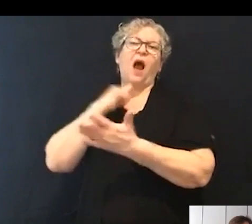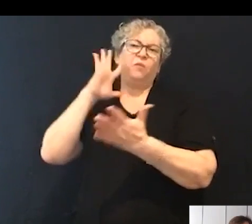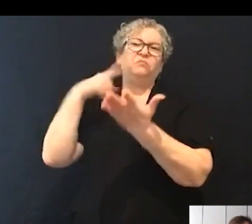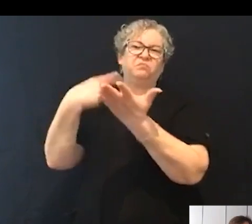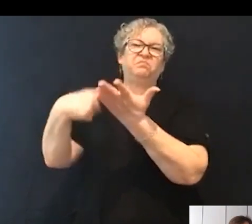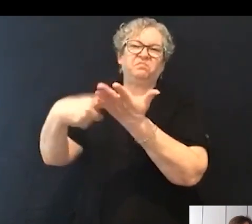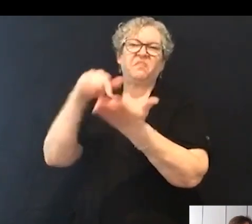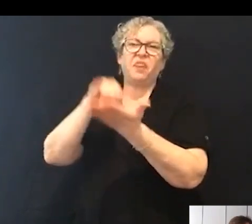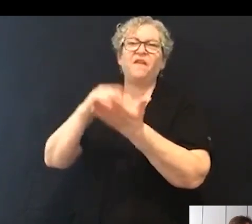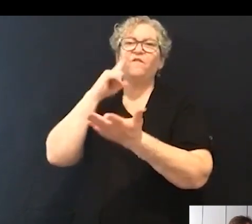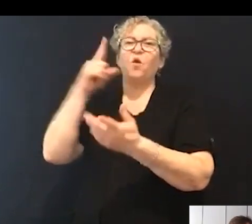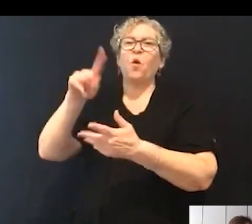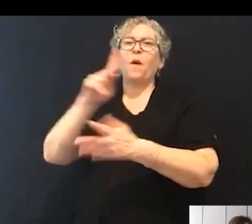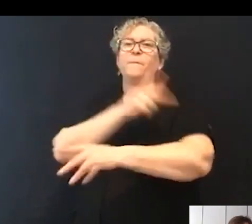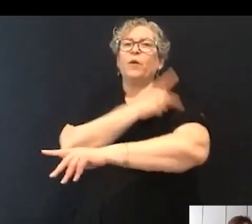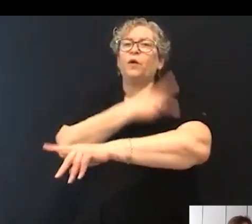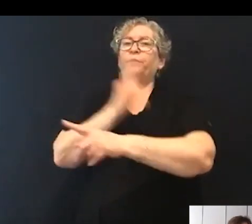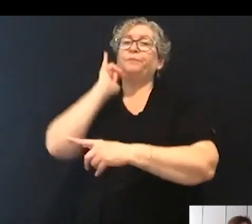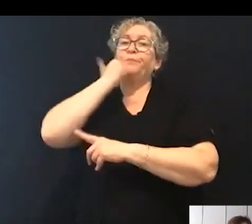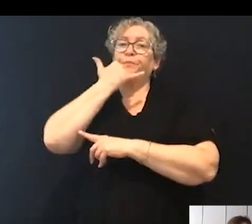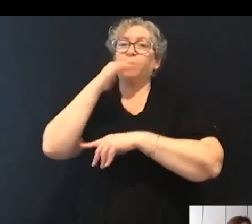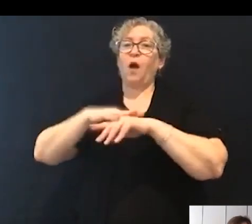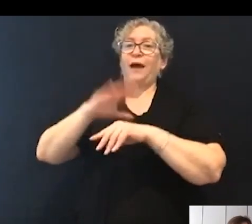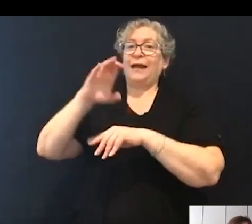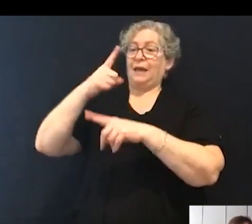is for patients with mutations in Exon 13.